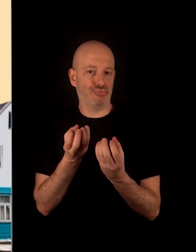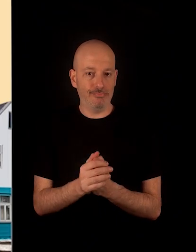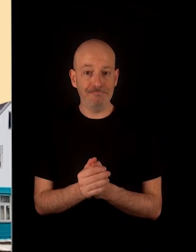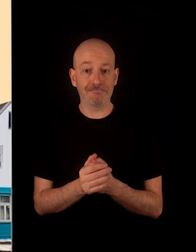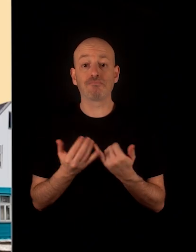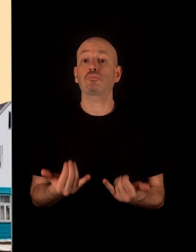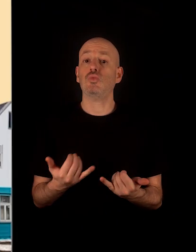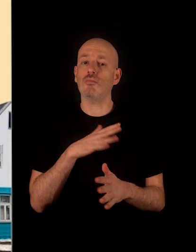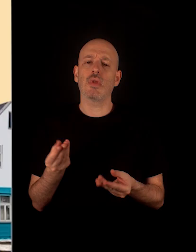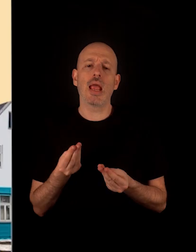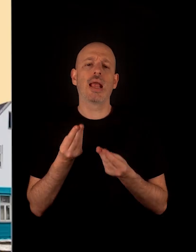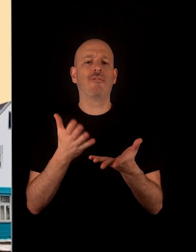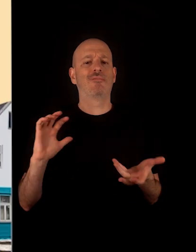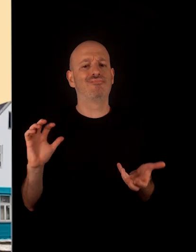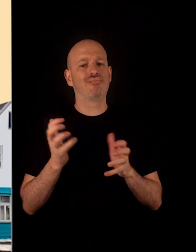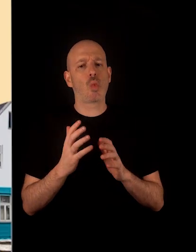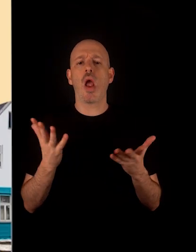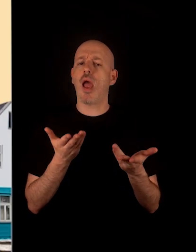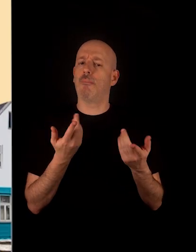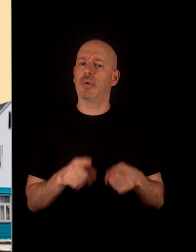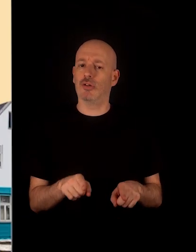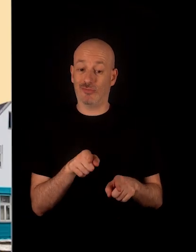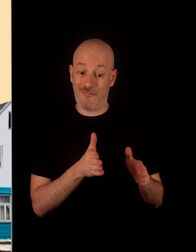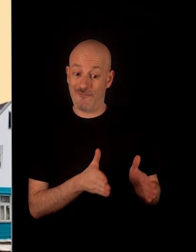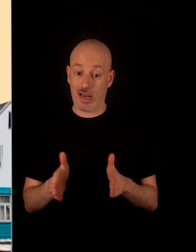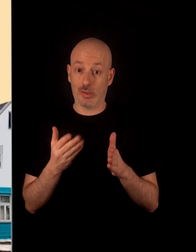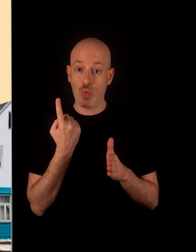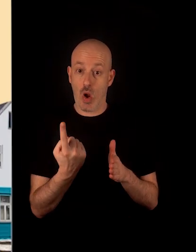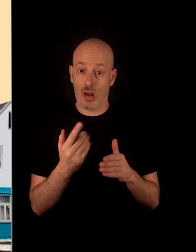of the legal entity registration can be in any language of the EU